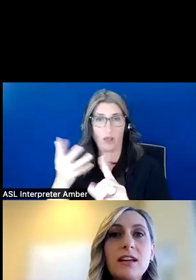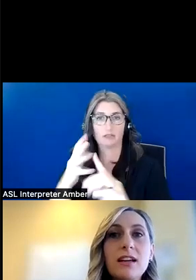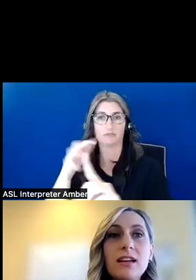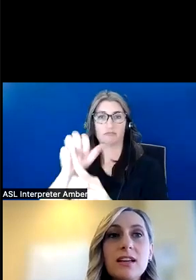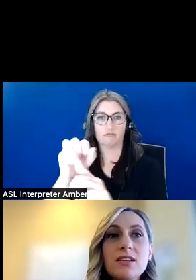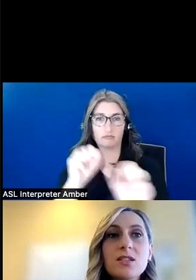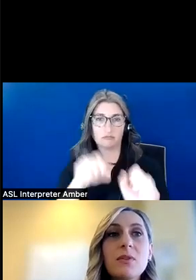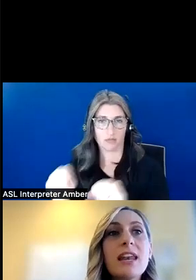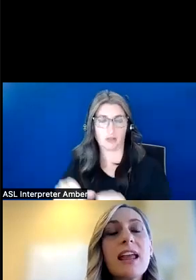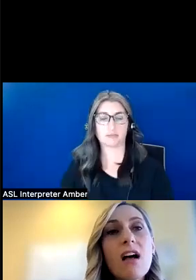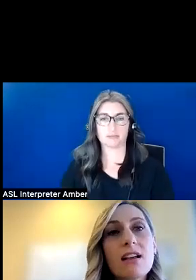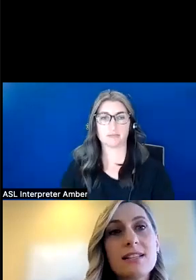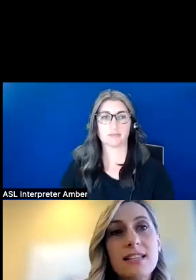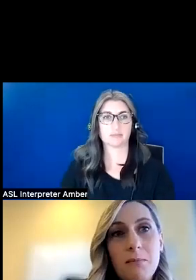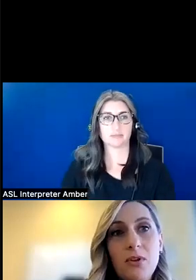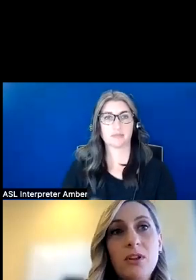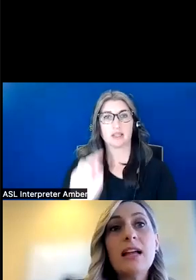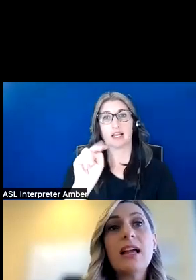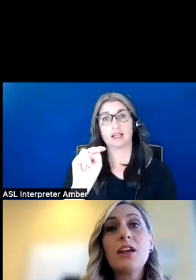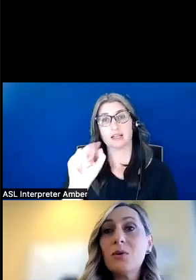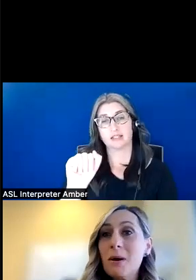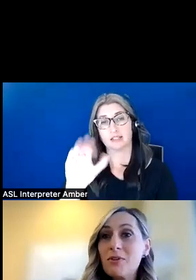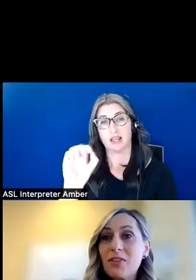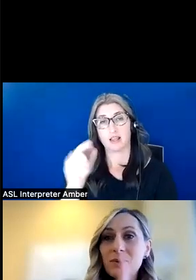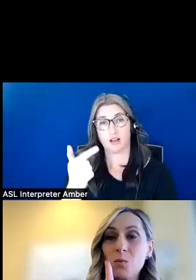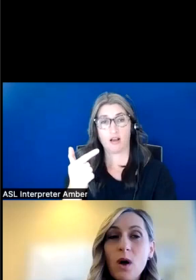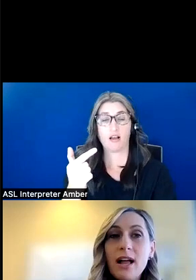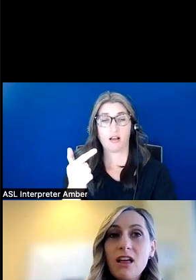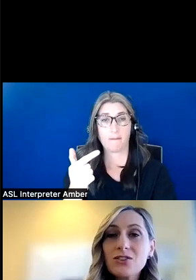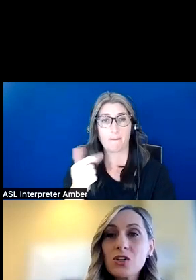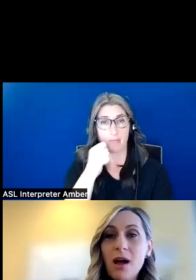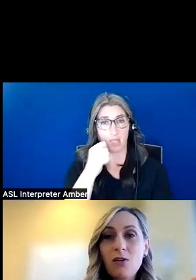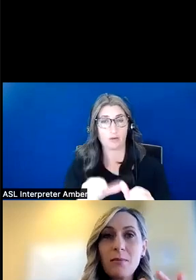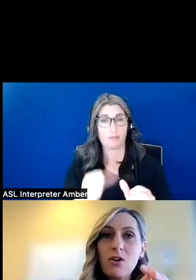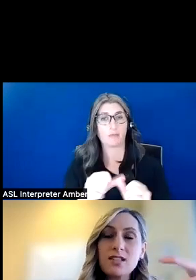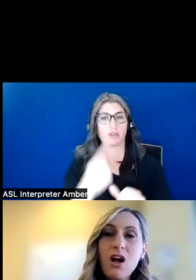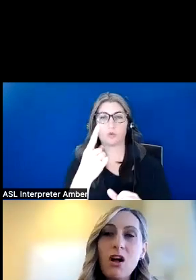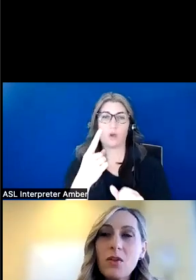In the NACOG example, you remember that there was one long-term outcome across all those